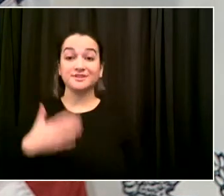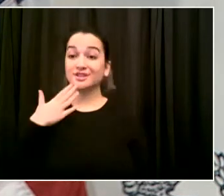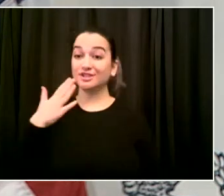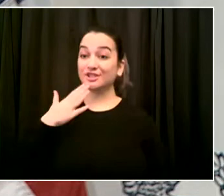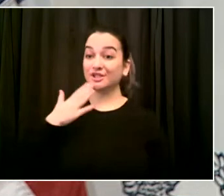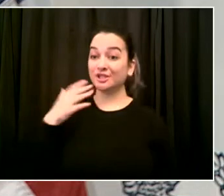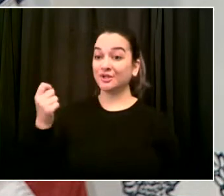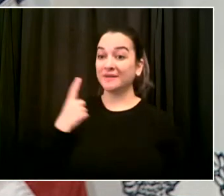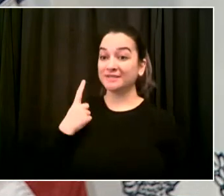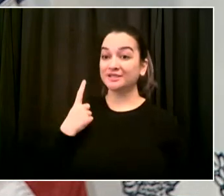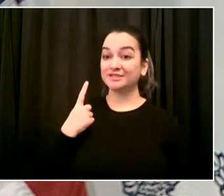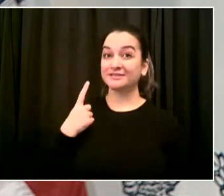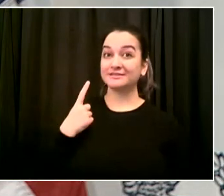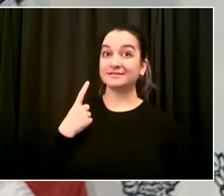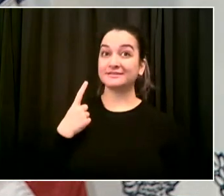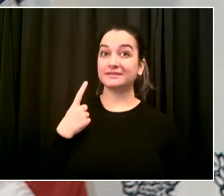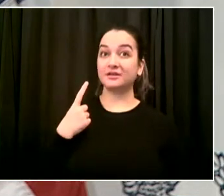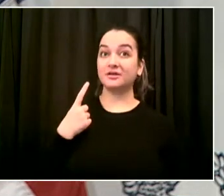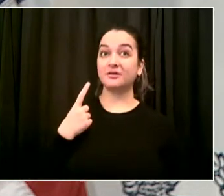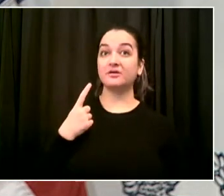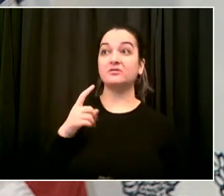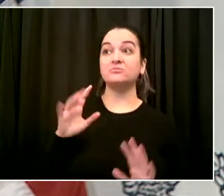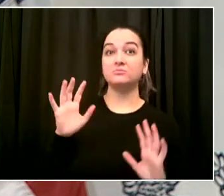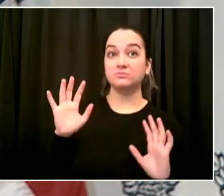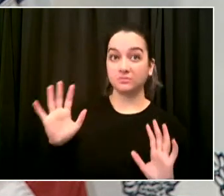ANYONE WHO HASN'T HEARD, SECURITY